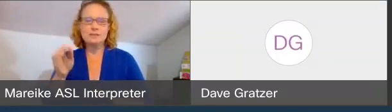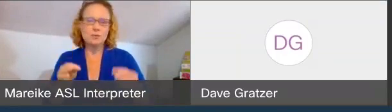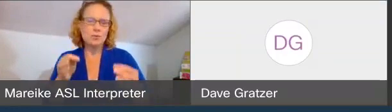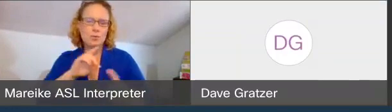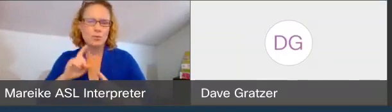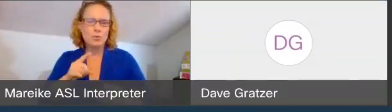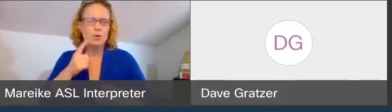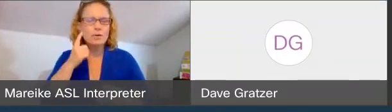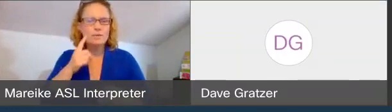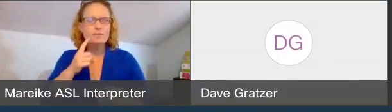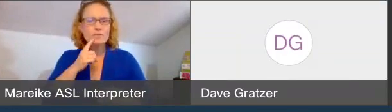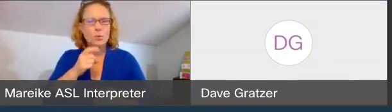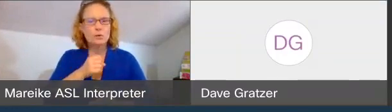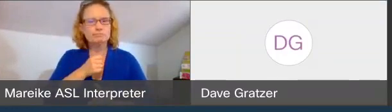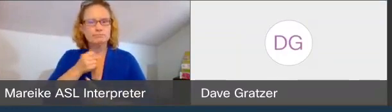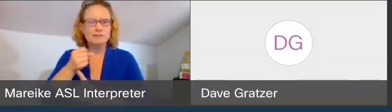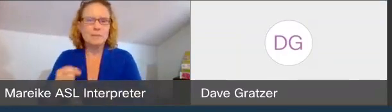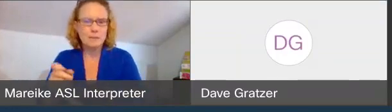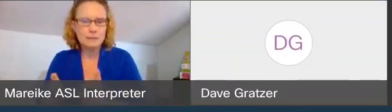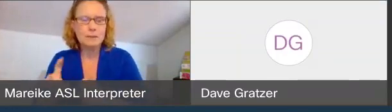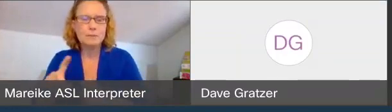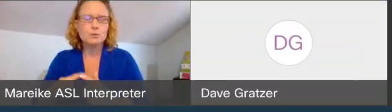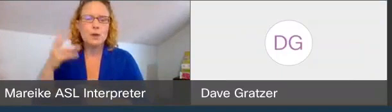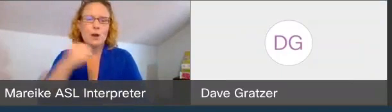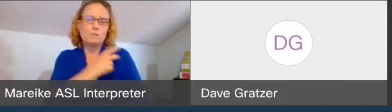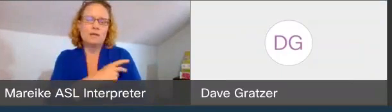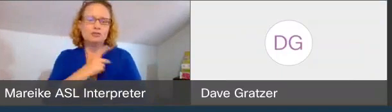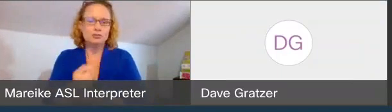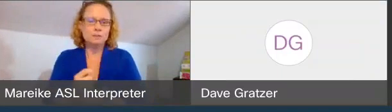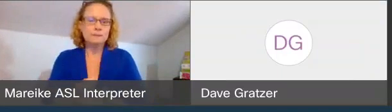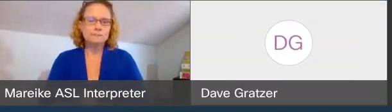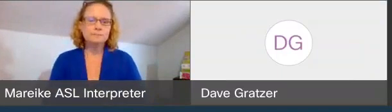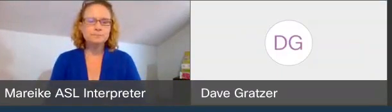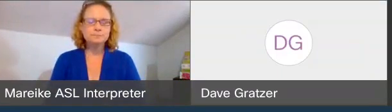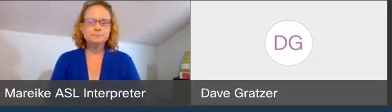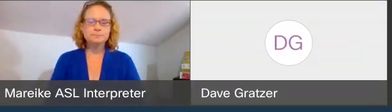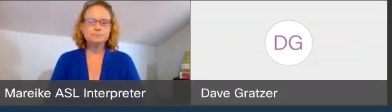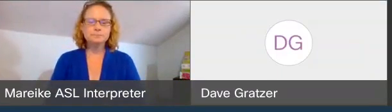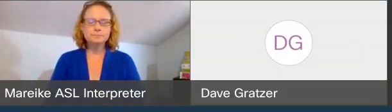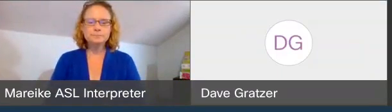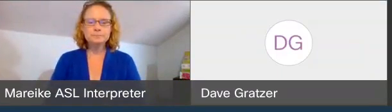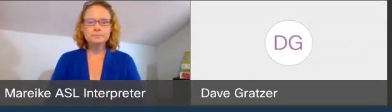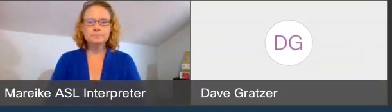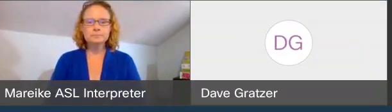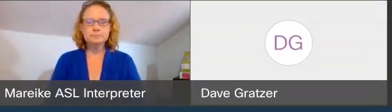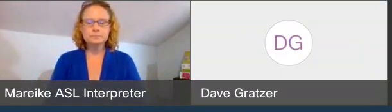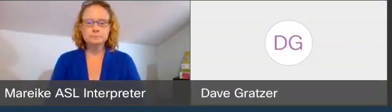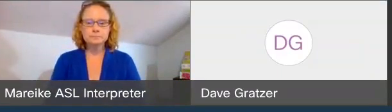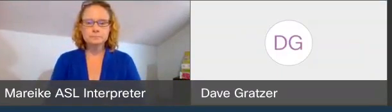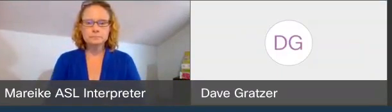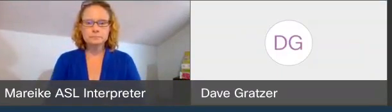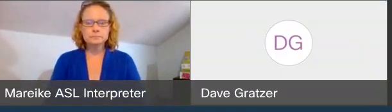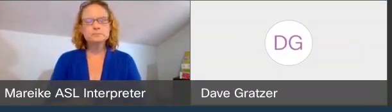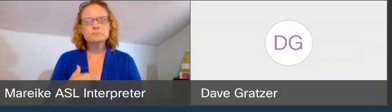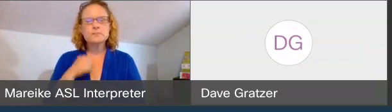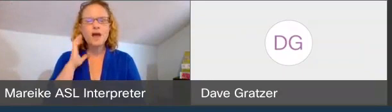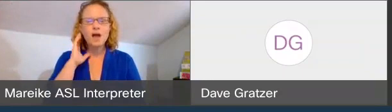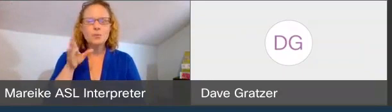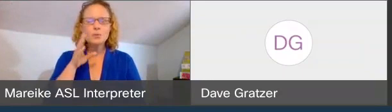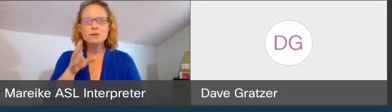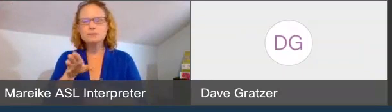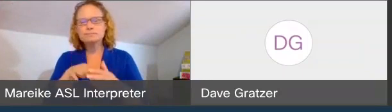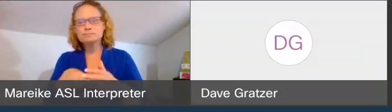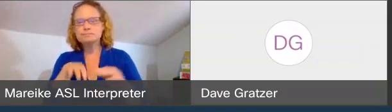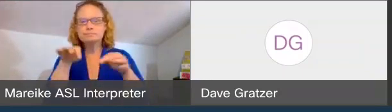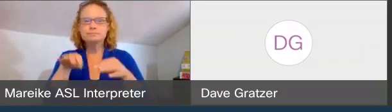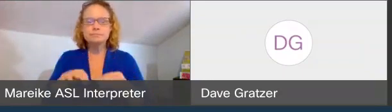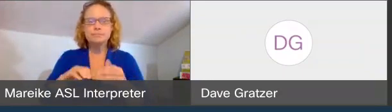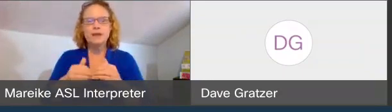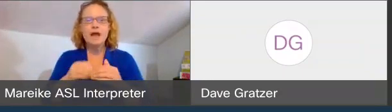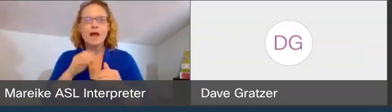committing people to outpatient treatment. So I'm just gonna go over the way forensic ACT teams are